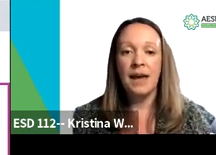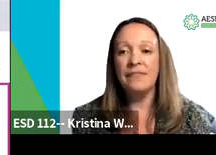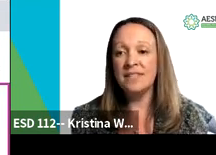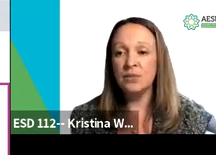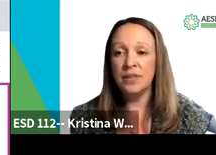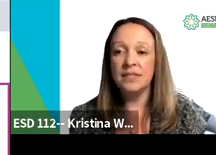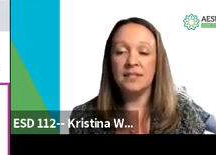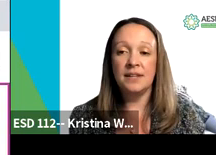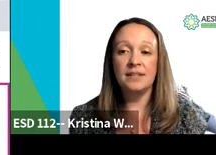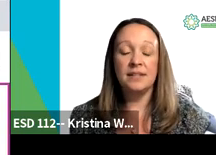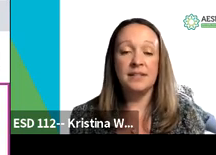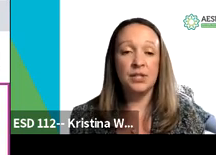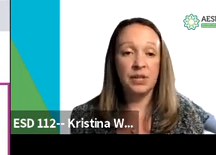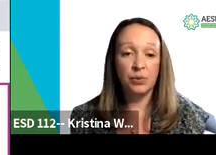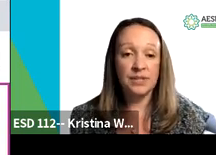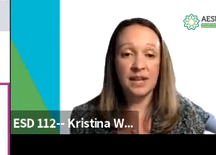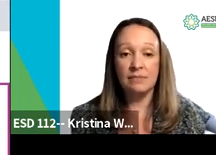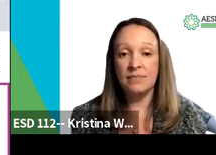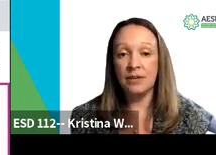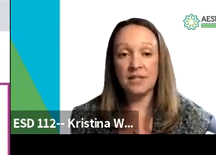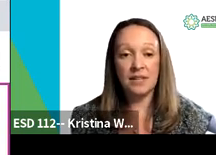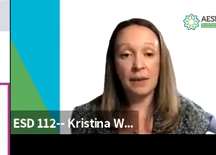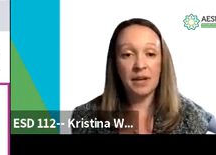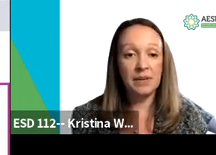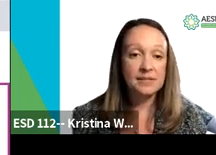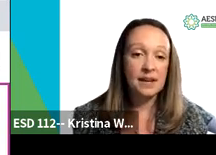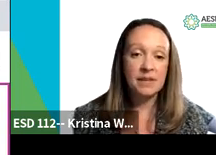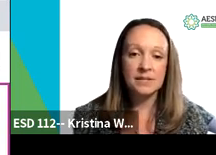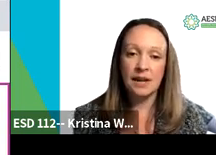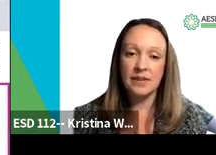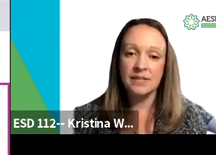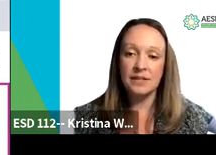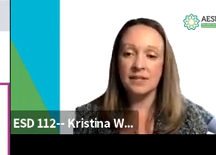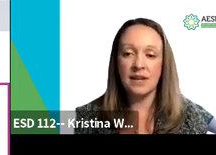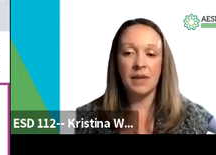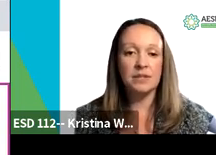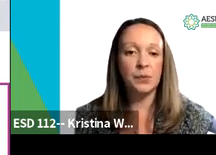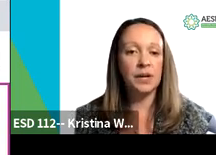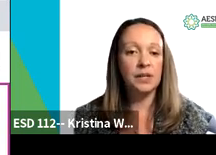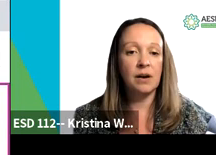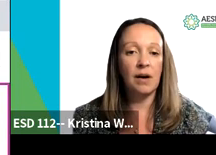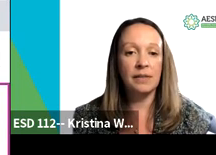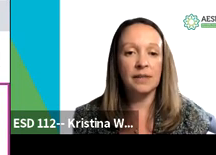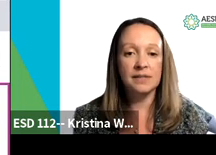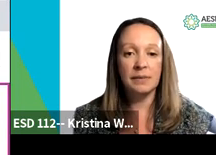ESD 112-- Kristina Wambold: And this is what this student will see they'll see the upcoming assignments and they see the assignments, we're going to click on the assignment.